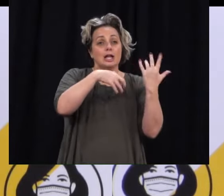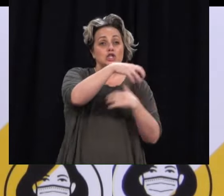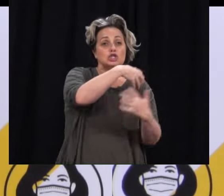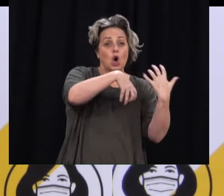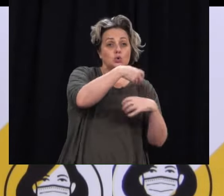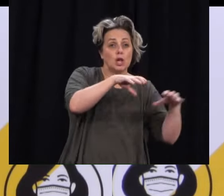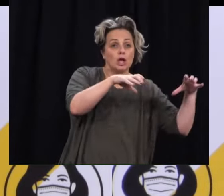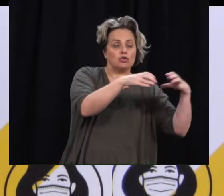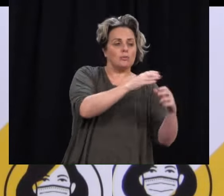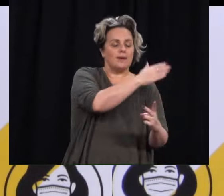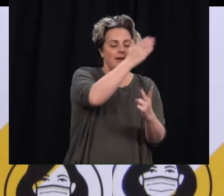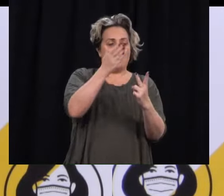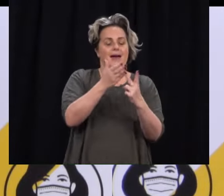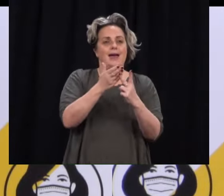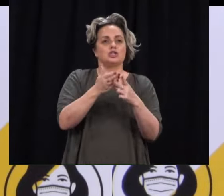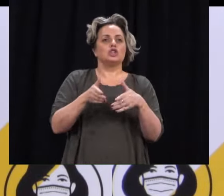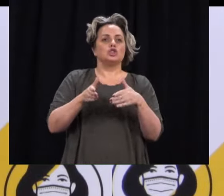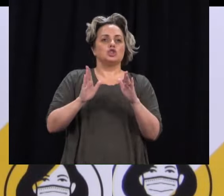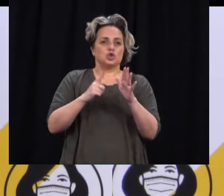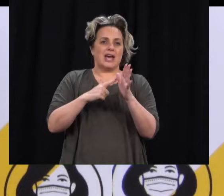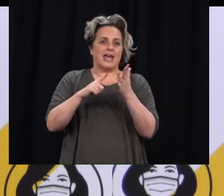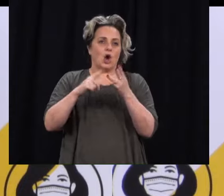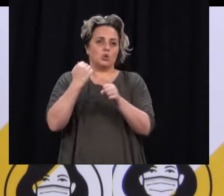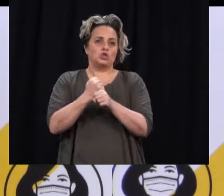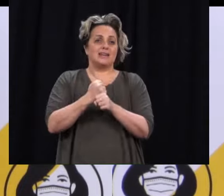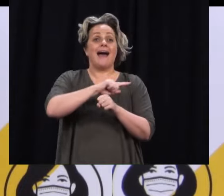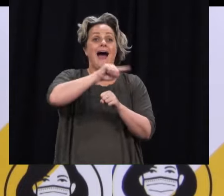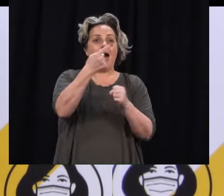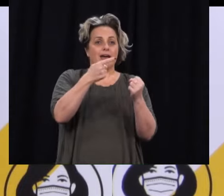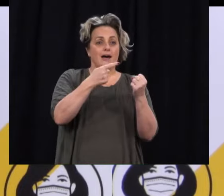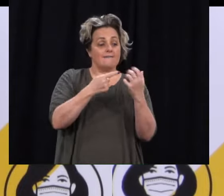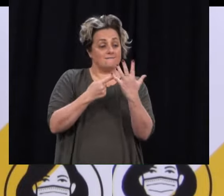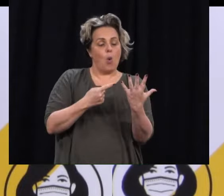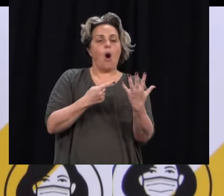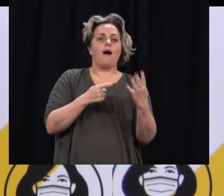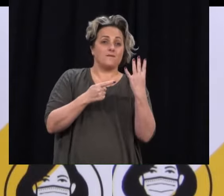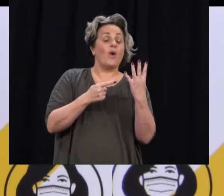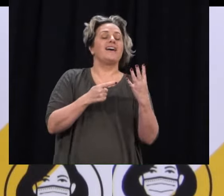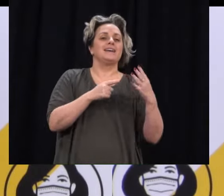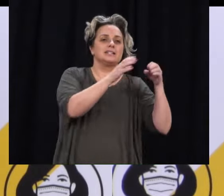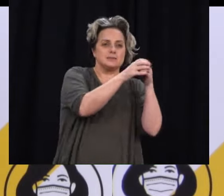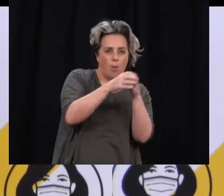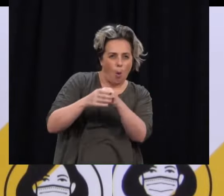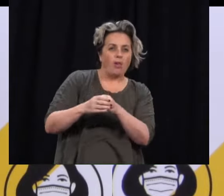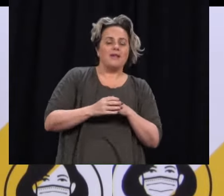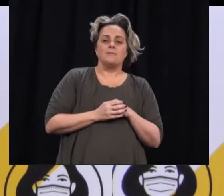clusters. The two biggest ones are the ones I talked about,